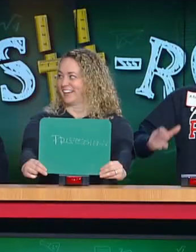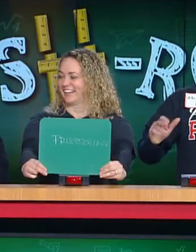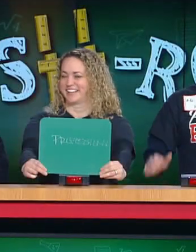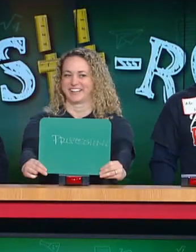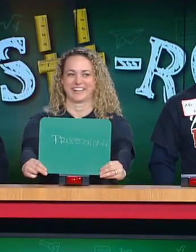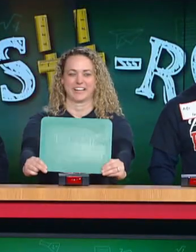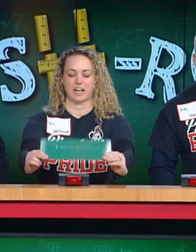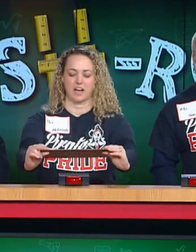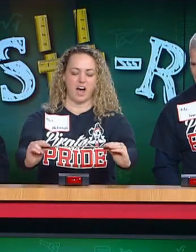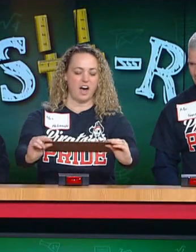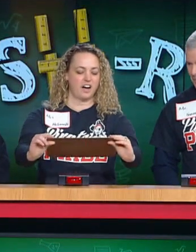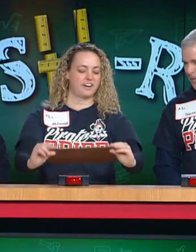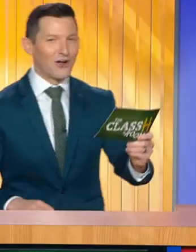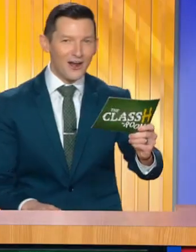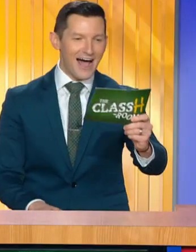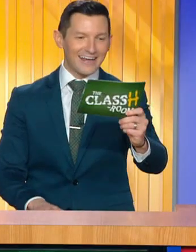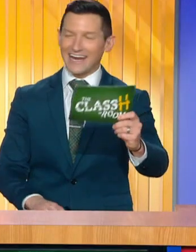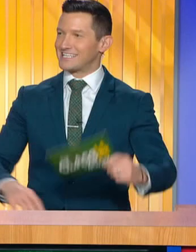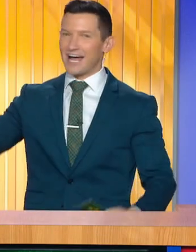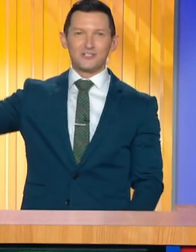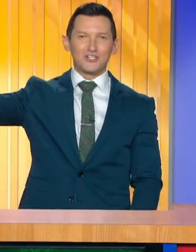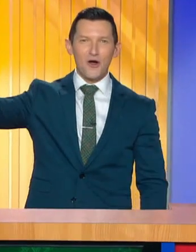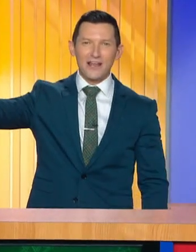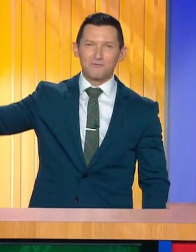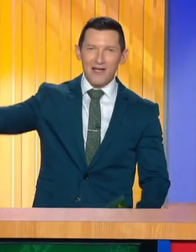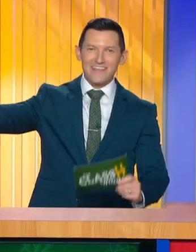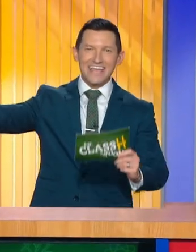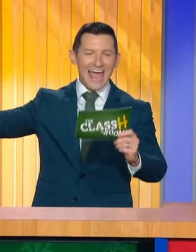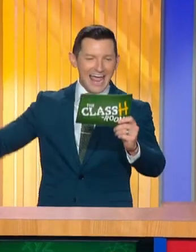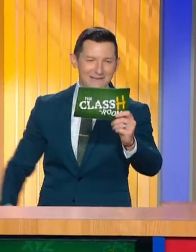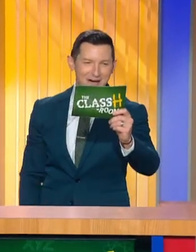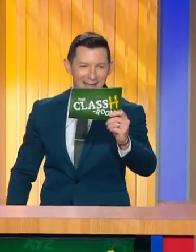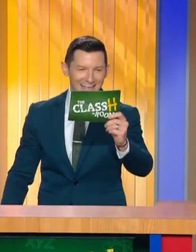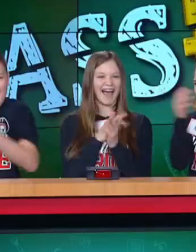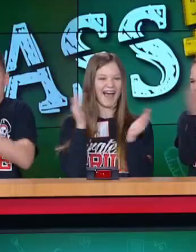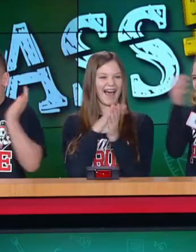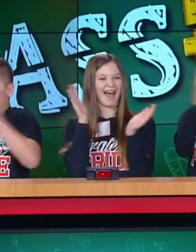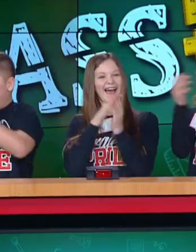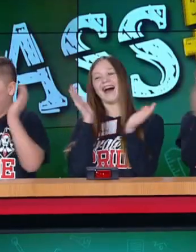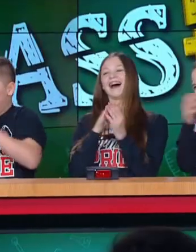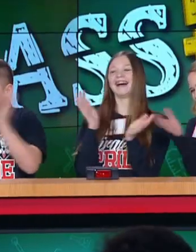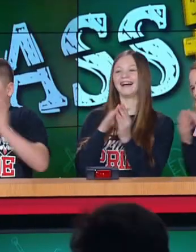MRS. McGONIGLE IF YOU GET THIS RIGHT, YOU'RE IN, OTHERWISE, STUDENTS, YOU'RE AT THIS RIGHT, YOU'RE IN, OTHERWISE, STUDENTS, YOU'RE AT 500. OTHERWISE, STUDENTS, YOU'RE AT 500. KEEP THE GAME ALIVE. 500. KEEP THE GAME ALIVE. >> PROFESSIONAL. KEEP THE GAME ALIVE. >> PROFESSIONAL. >> PROFESSOR IS THE ANSWER.